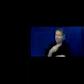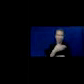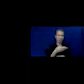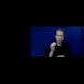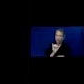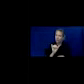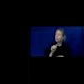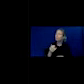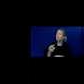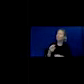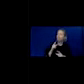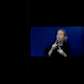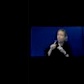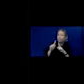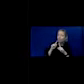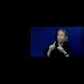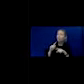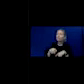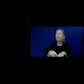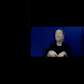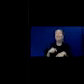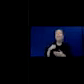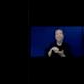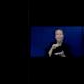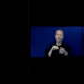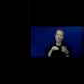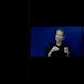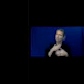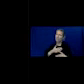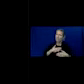I got to know that she likes spending time with her dog.